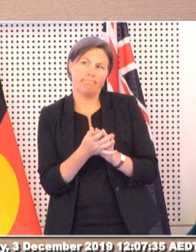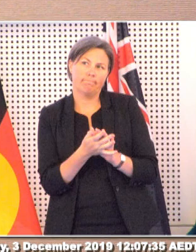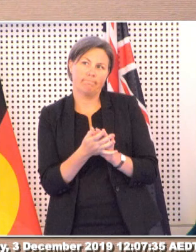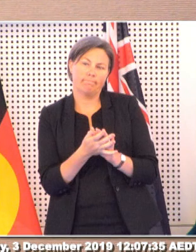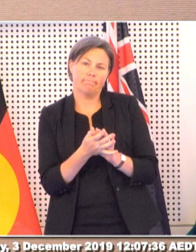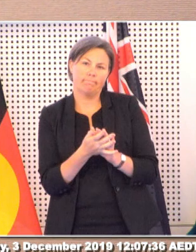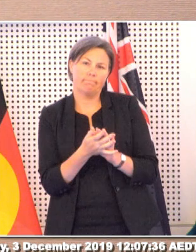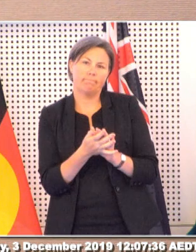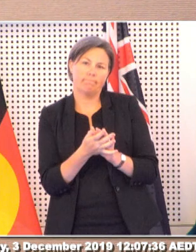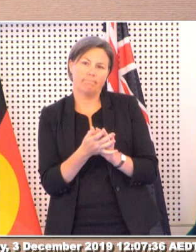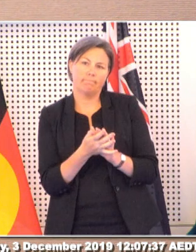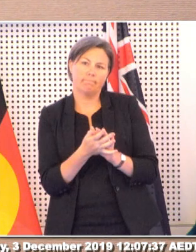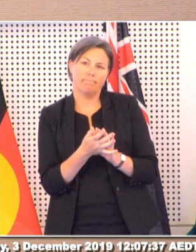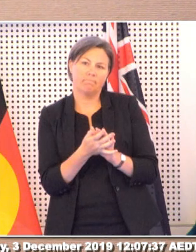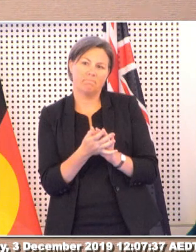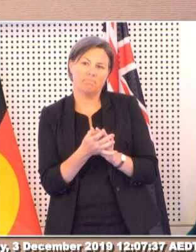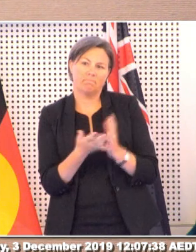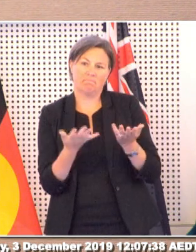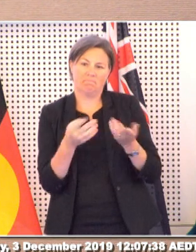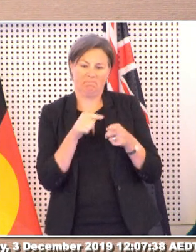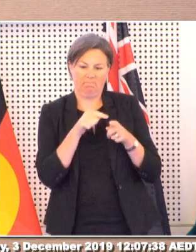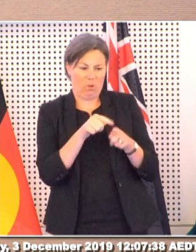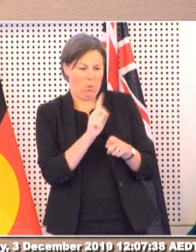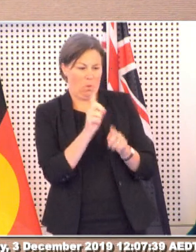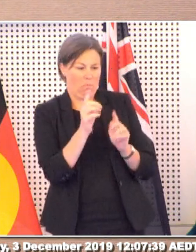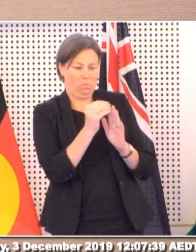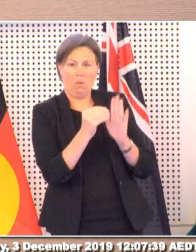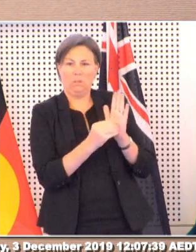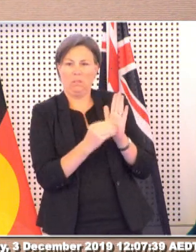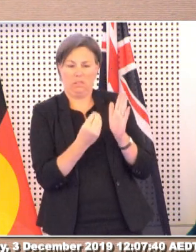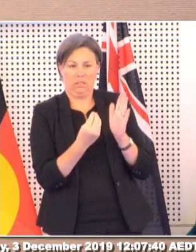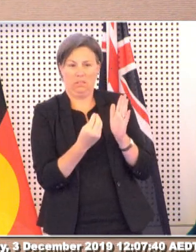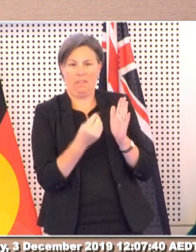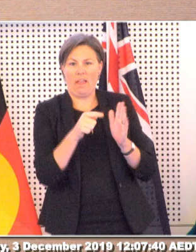consistent with the – the policy definitions at – at the time.